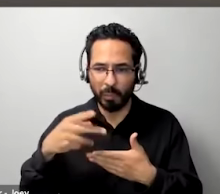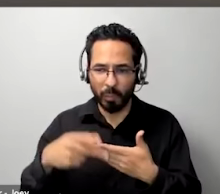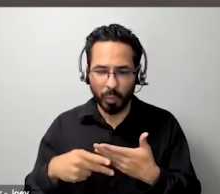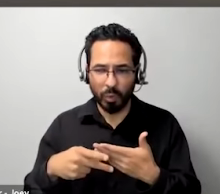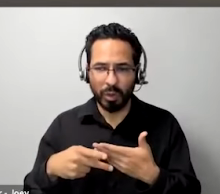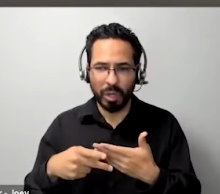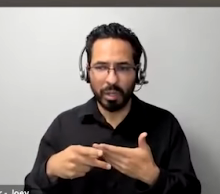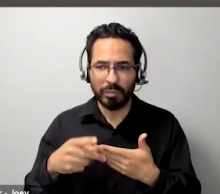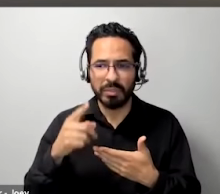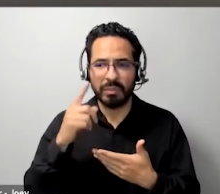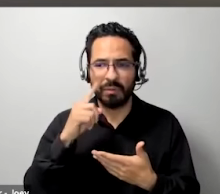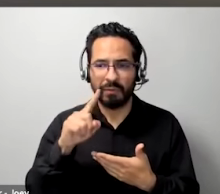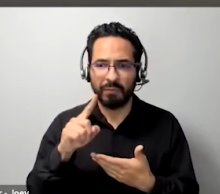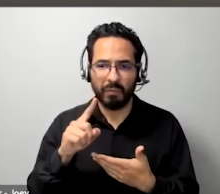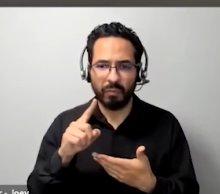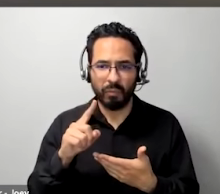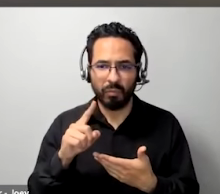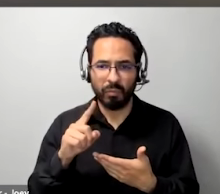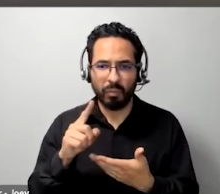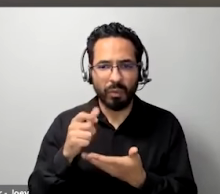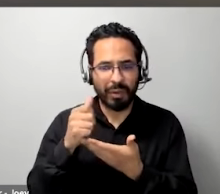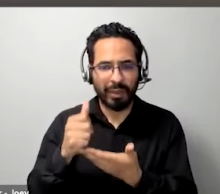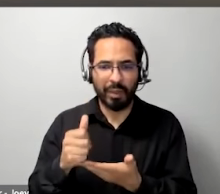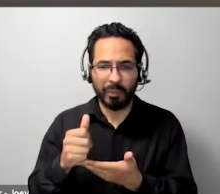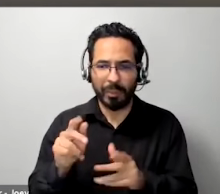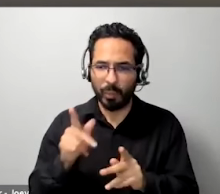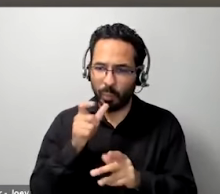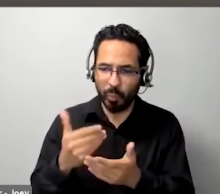to help newcomers gain experience?